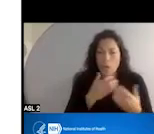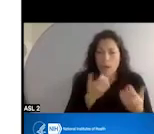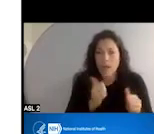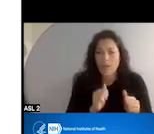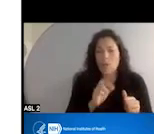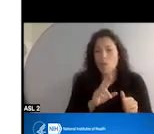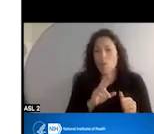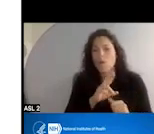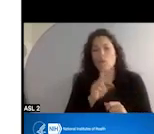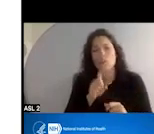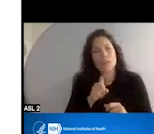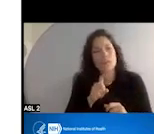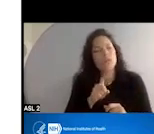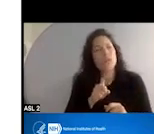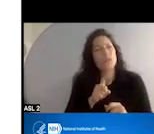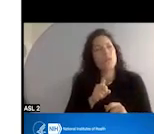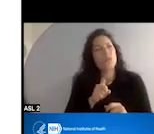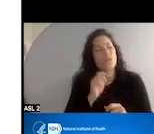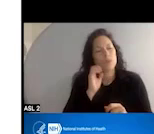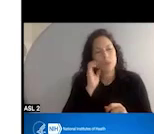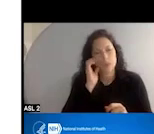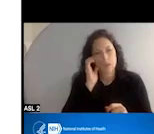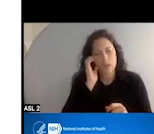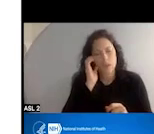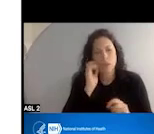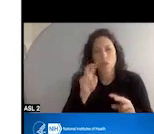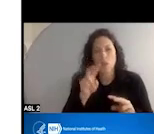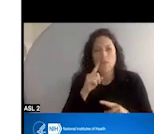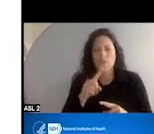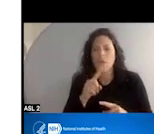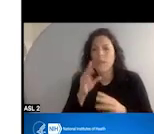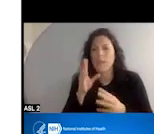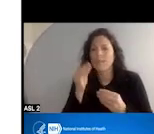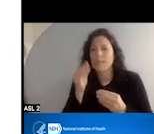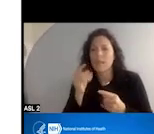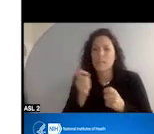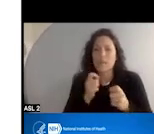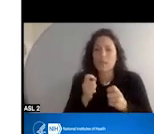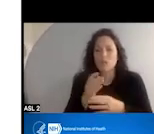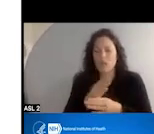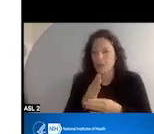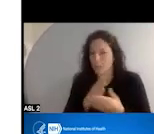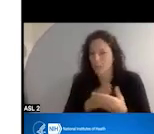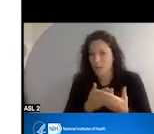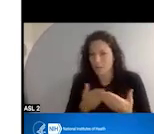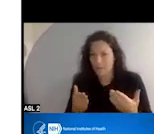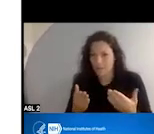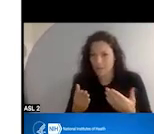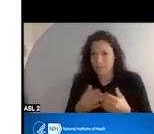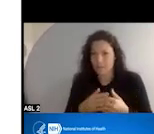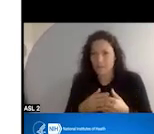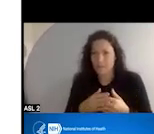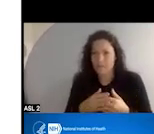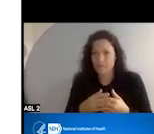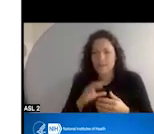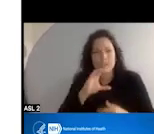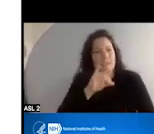specifically for the data management and sharing piece? And I think, Cindy, would you like to take this?